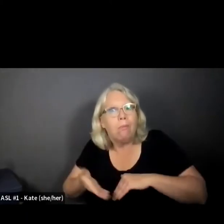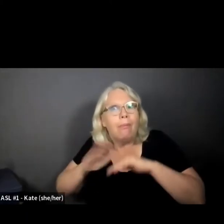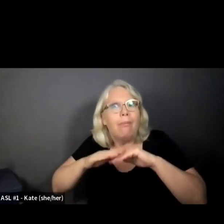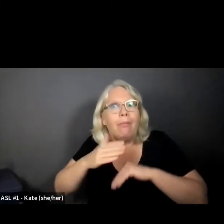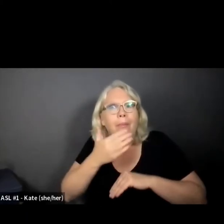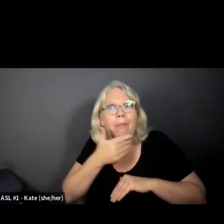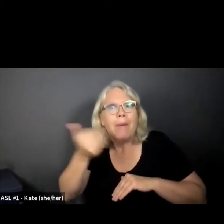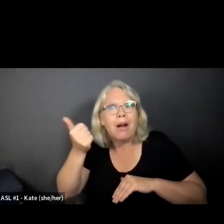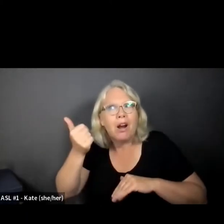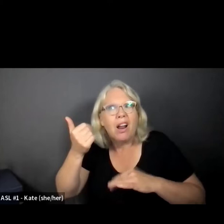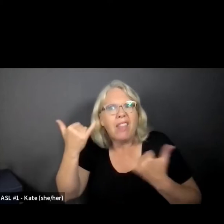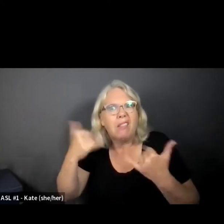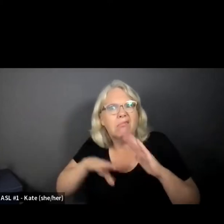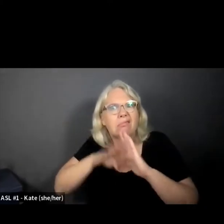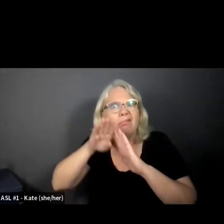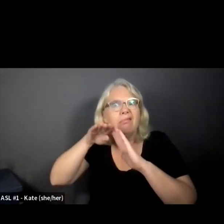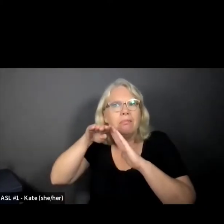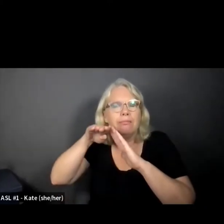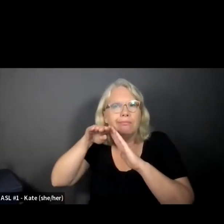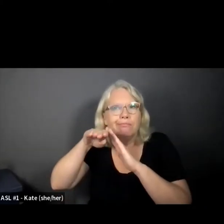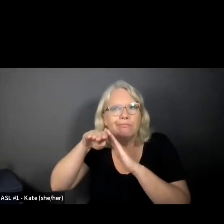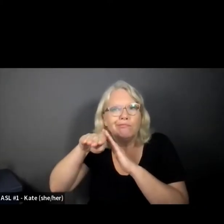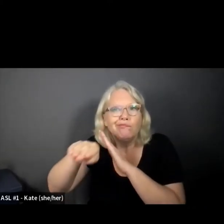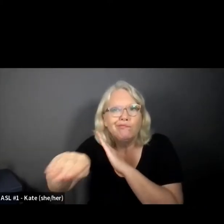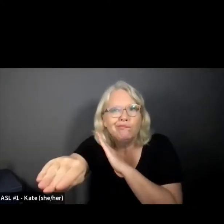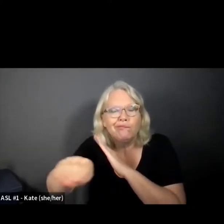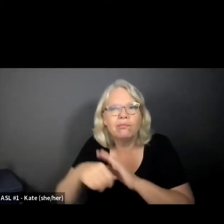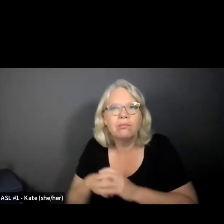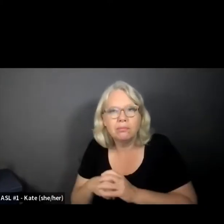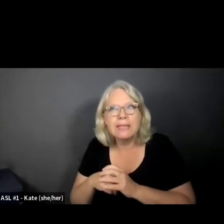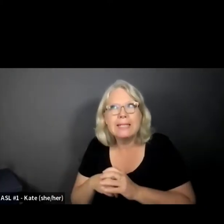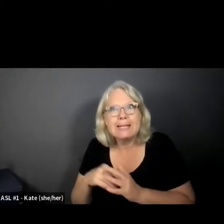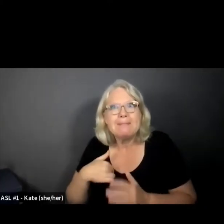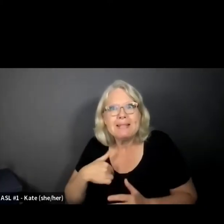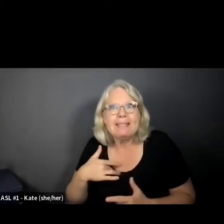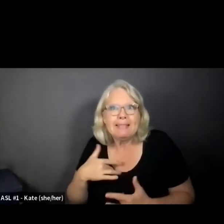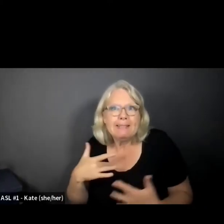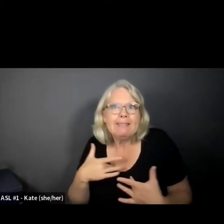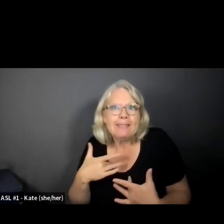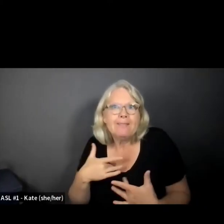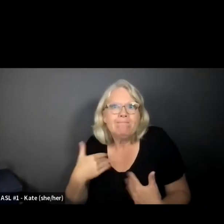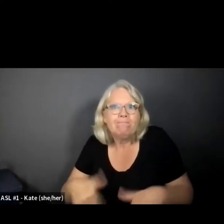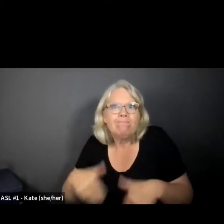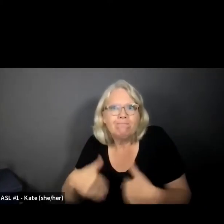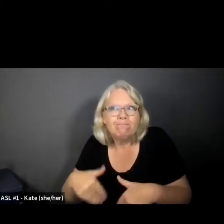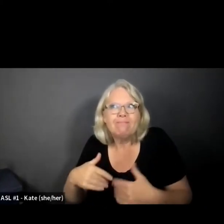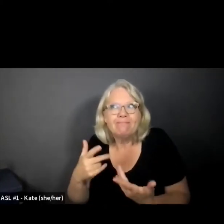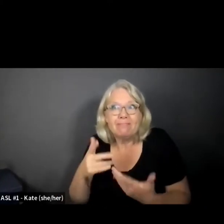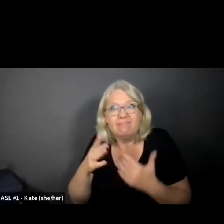I FEAR WE RISK REVERTING BACK TO THE IDEA OF DISABILITY AS DEFINED BY STIGMA.